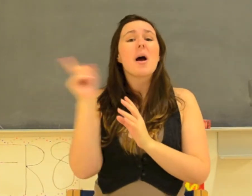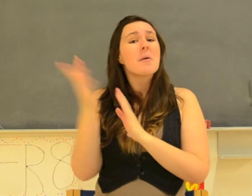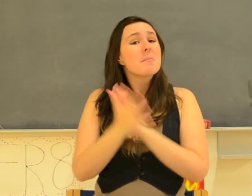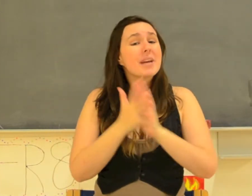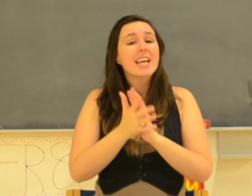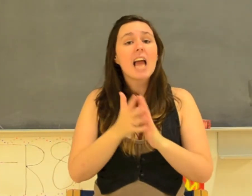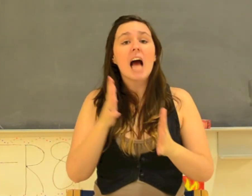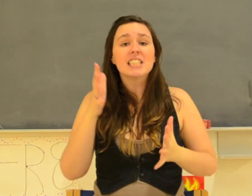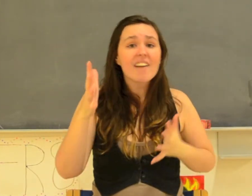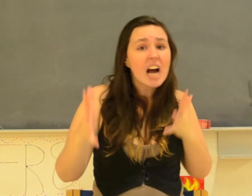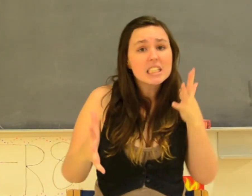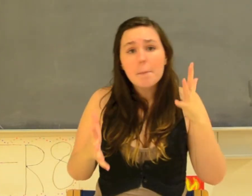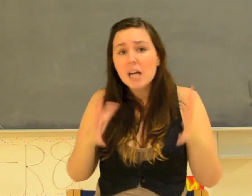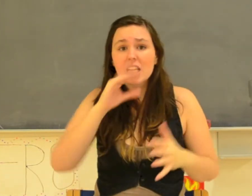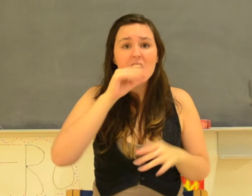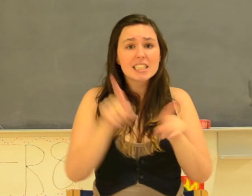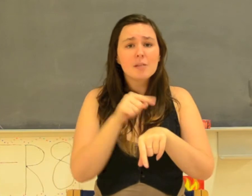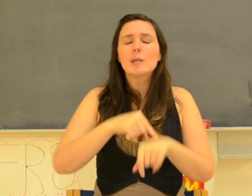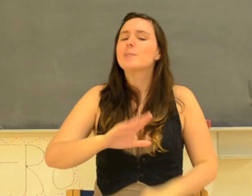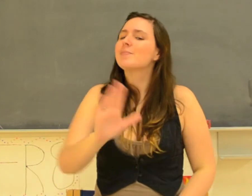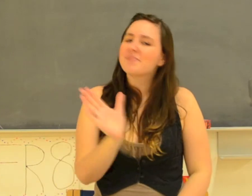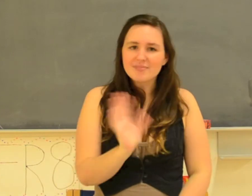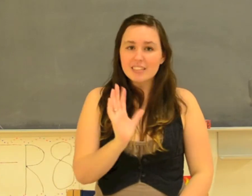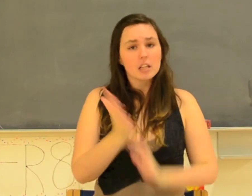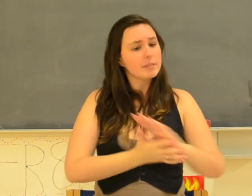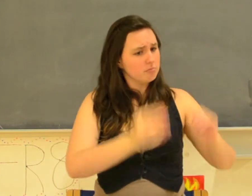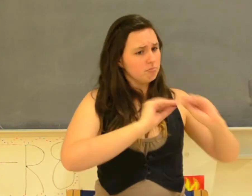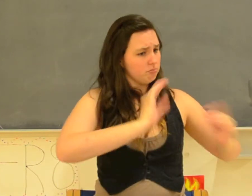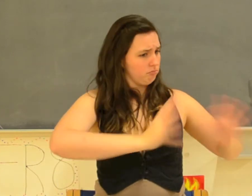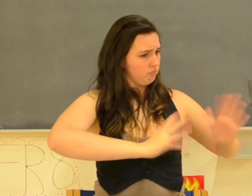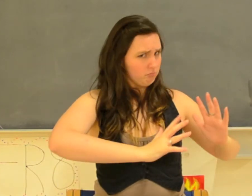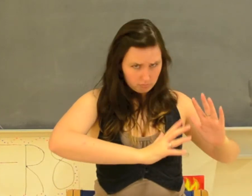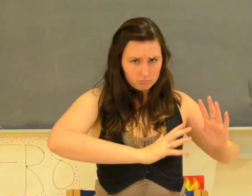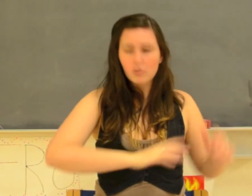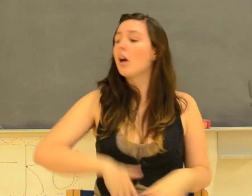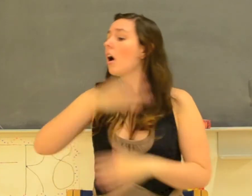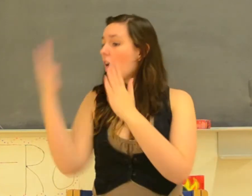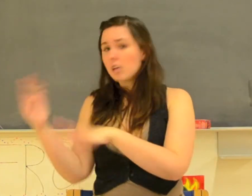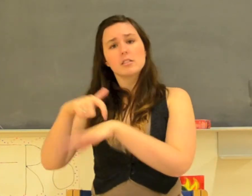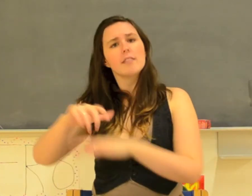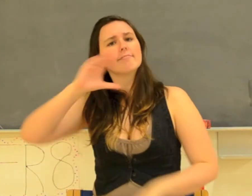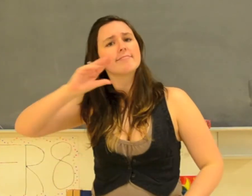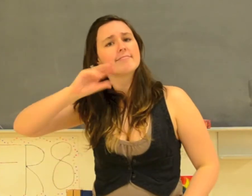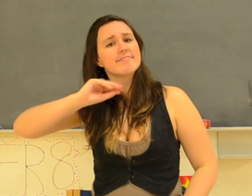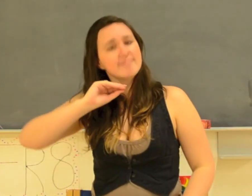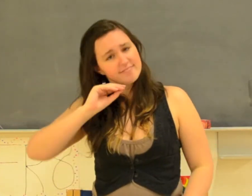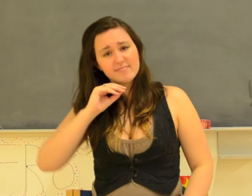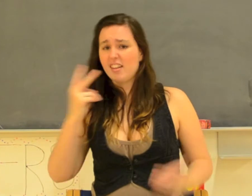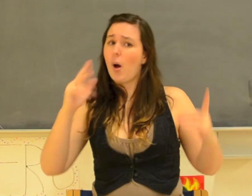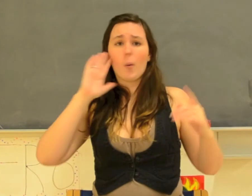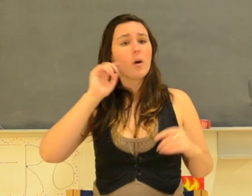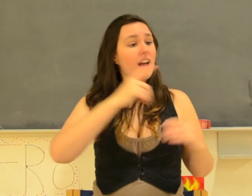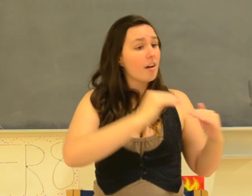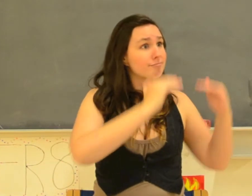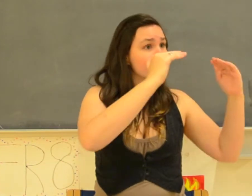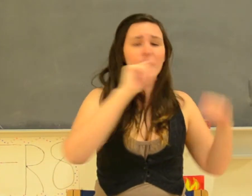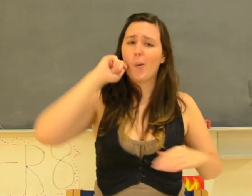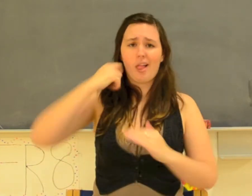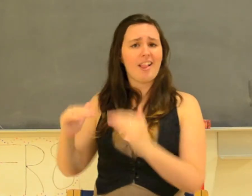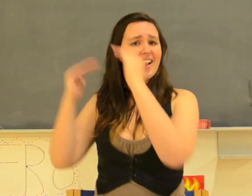signing and talking at the same time. It means to teach two different languages to the child accordingly. Sign Language